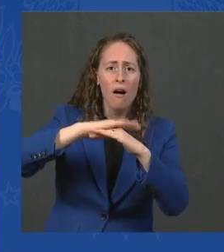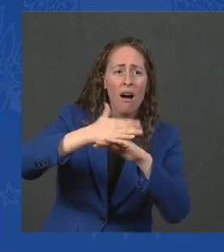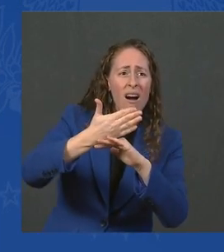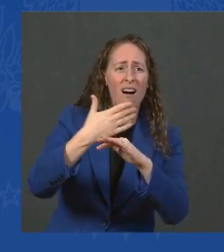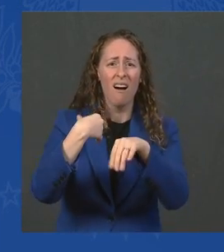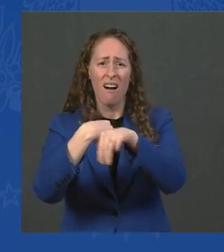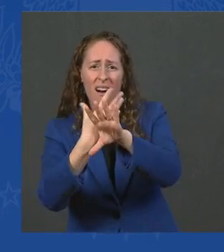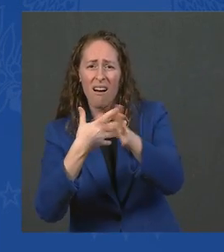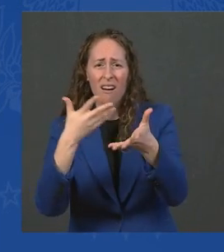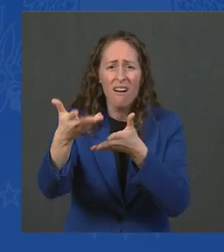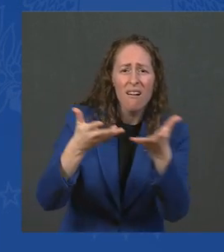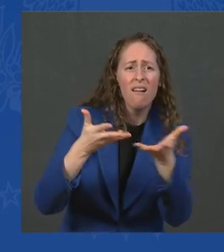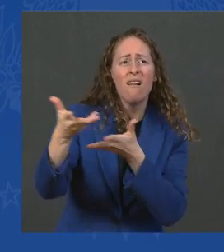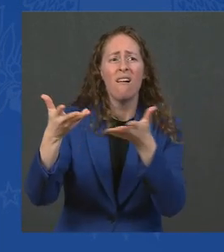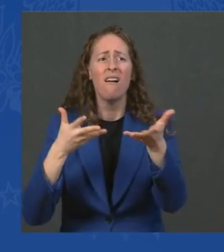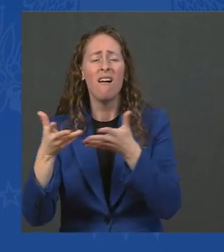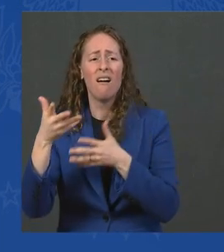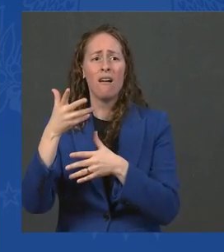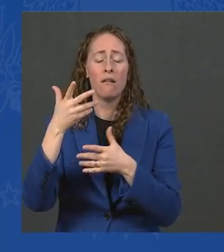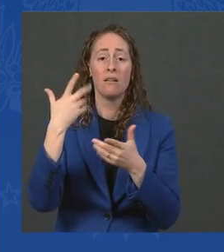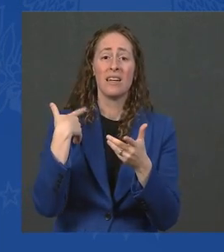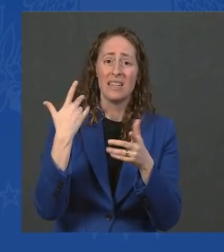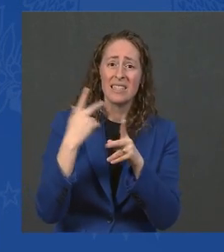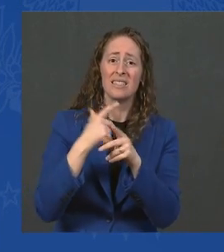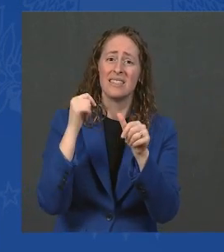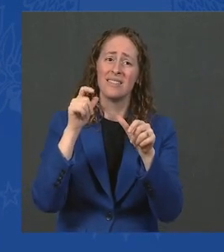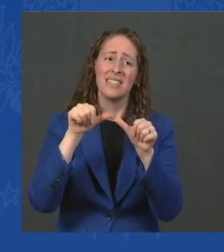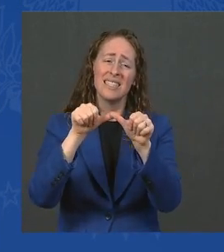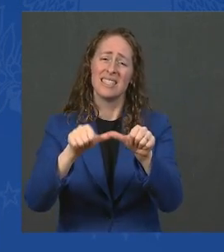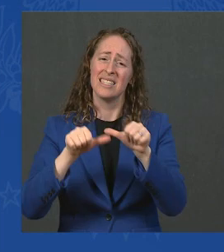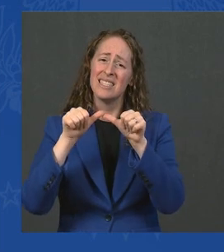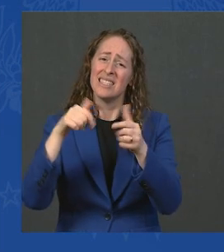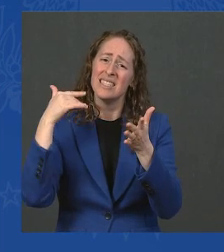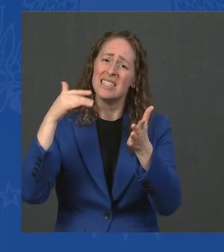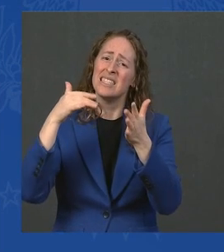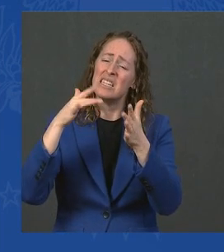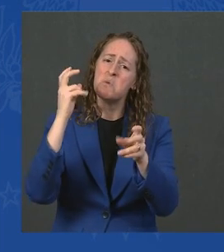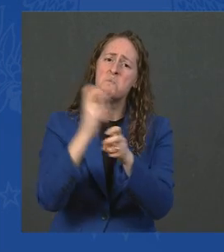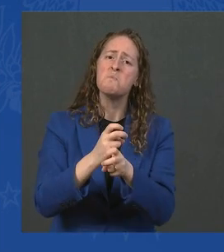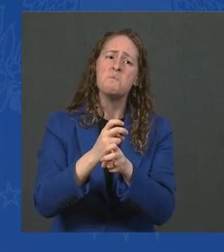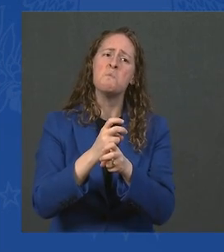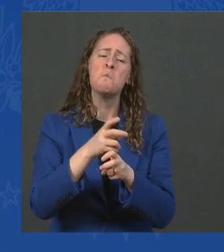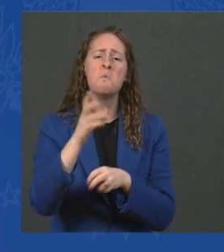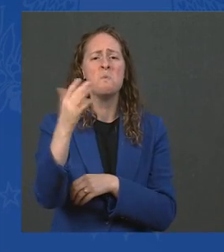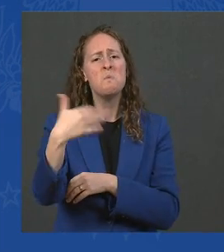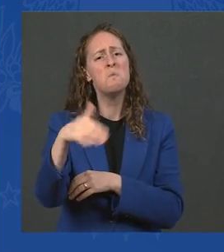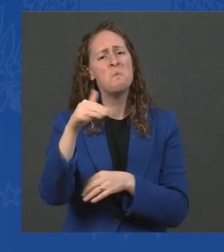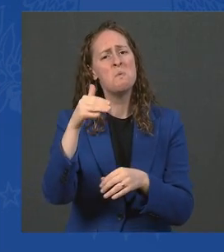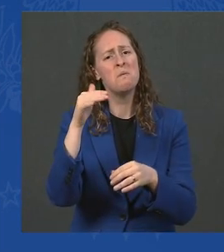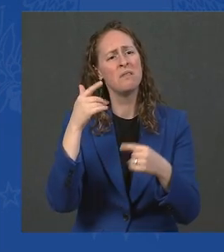and keep my grades up. That was a lot for a scholar entering his second year of middle school.